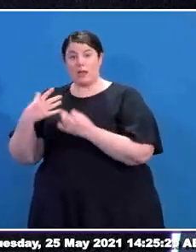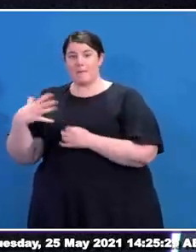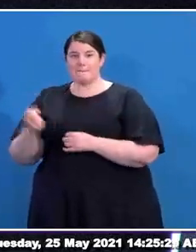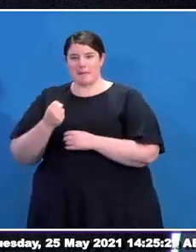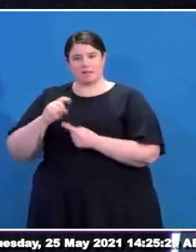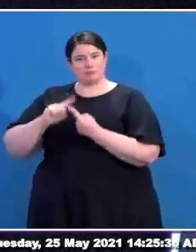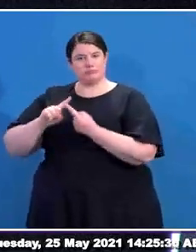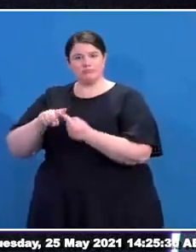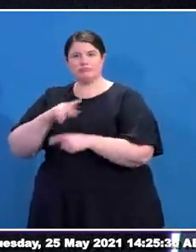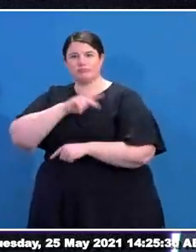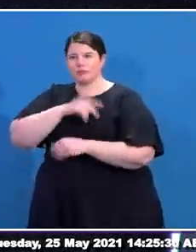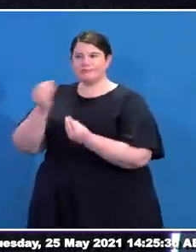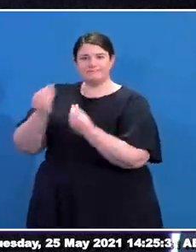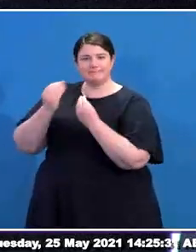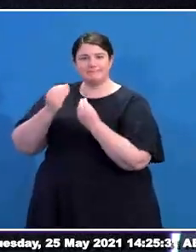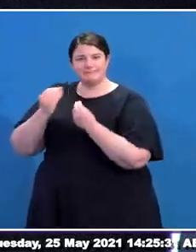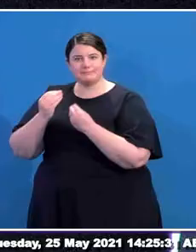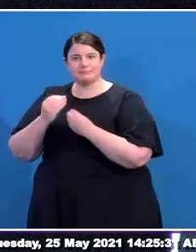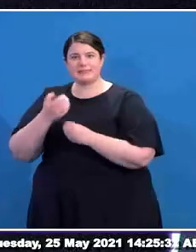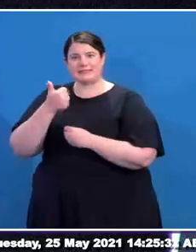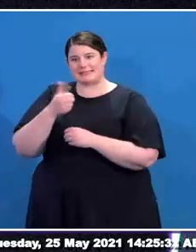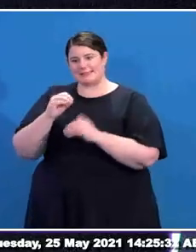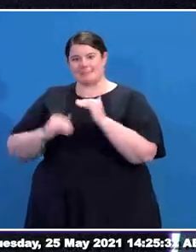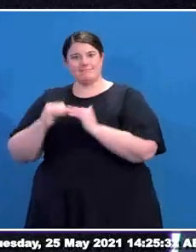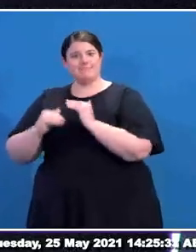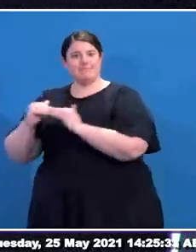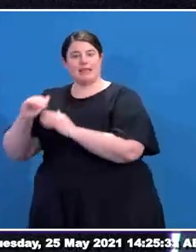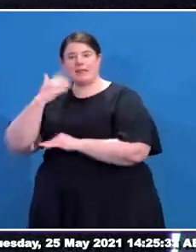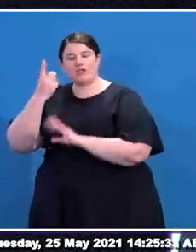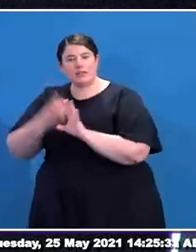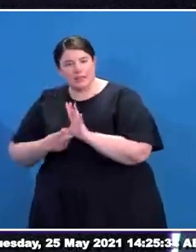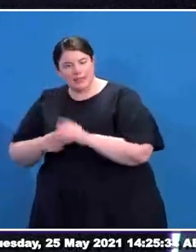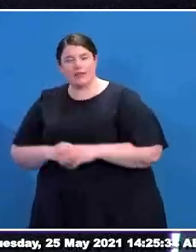professional education, points every year and to get the post-nominals